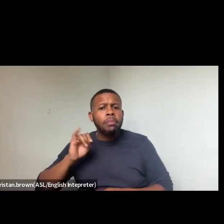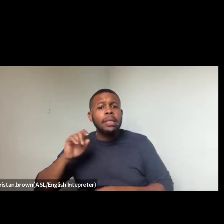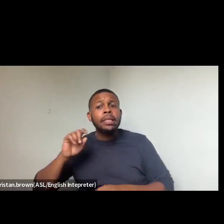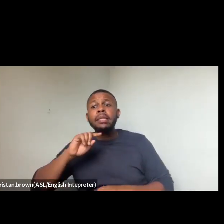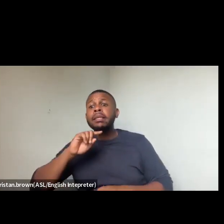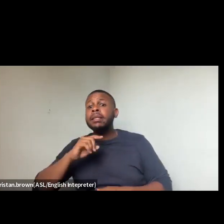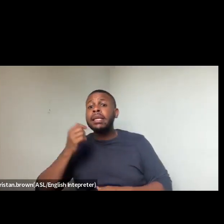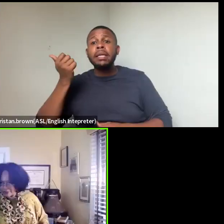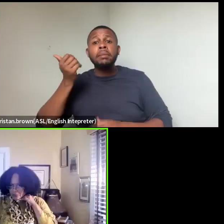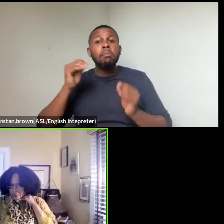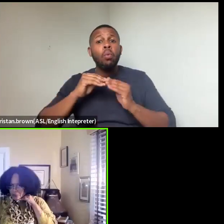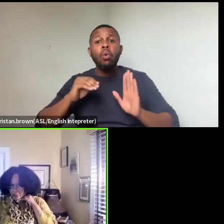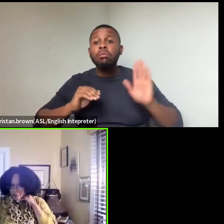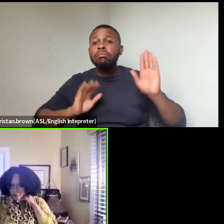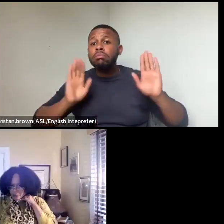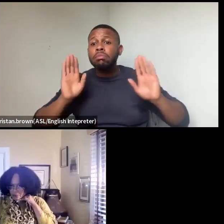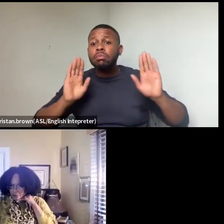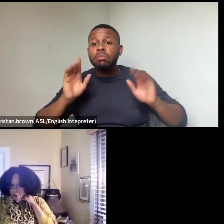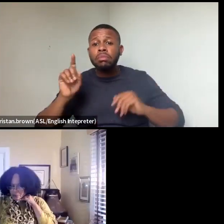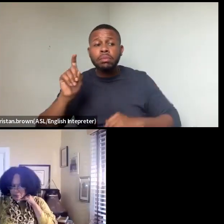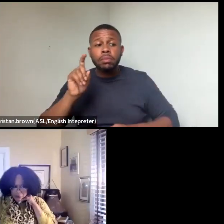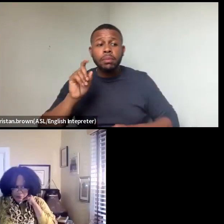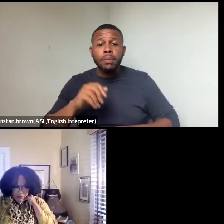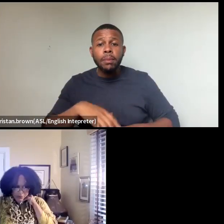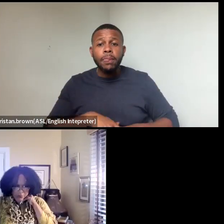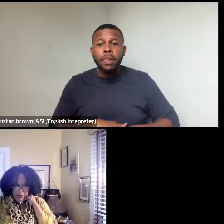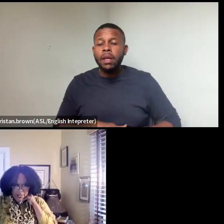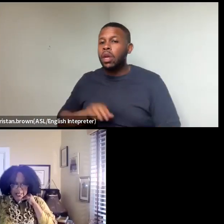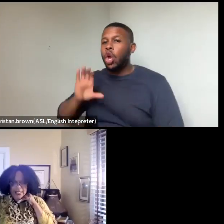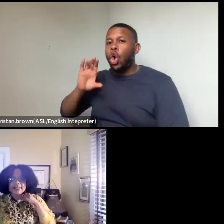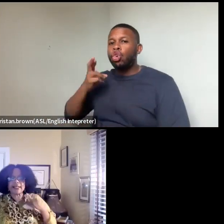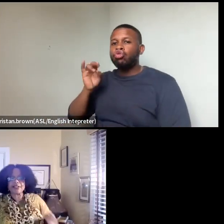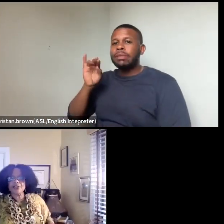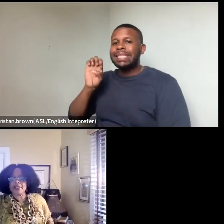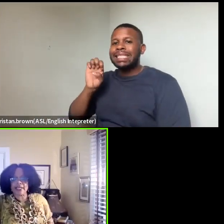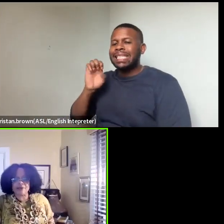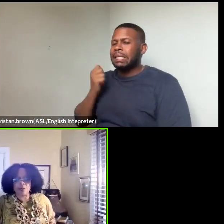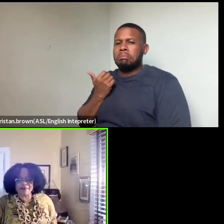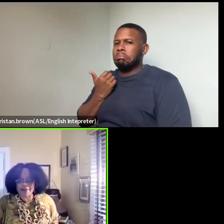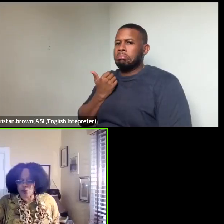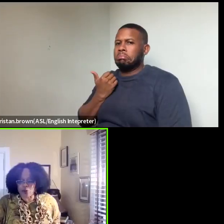of patients who need cross state care.